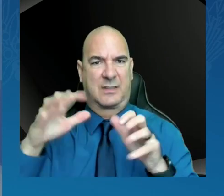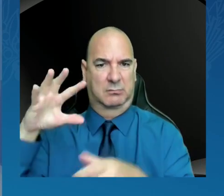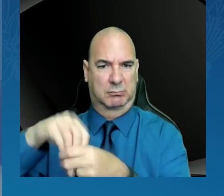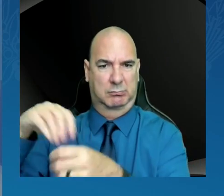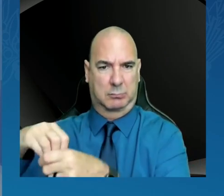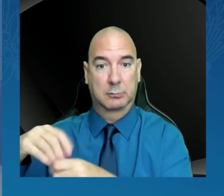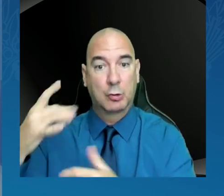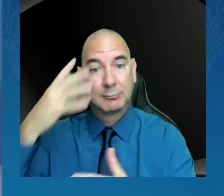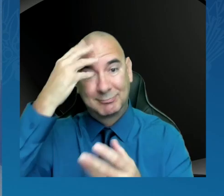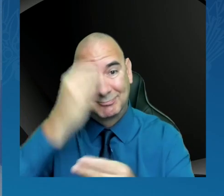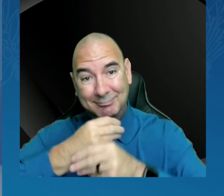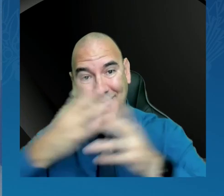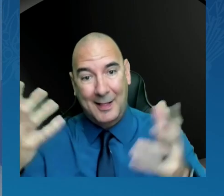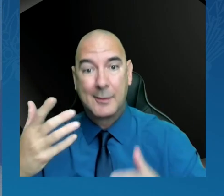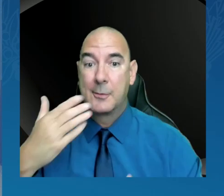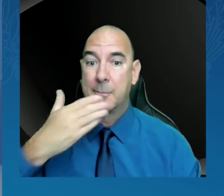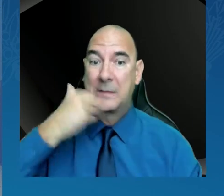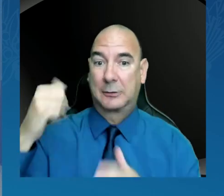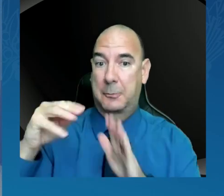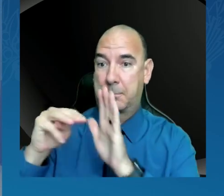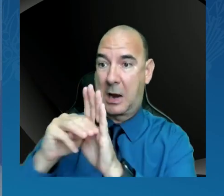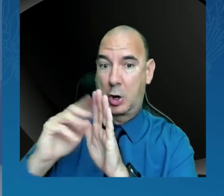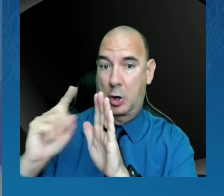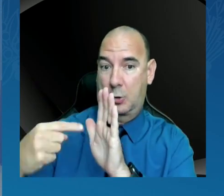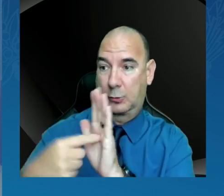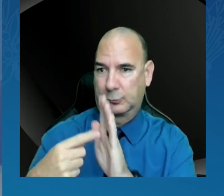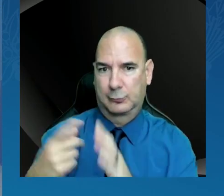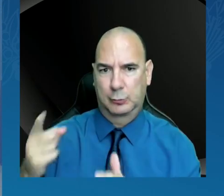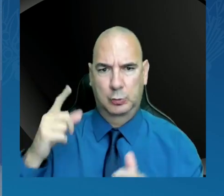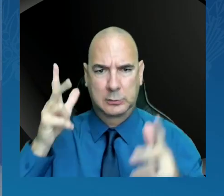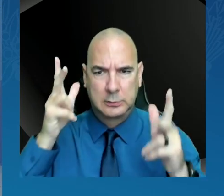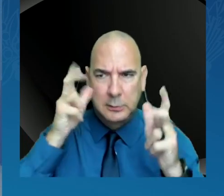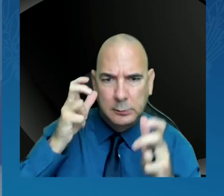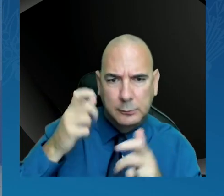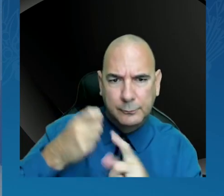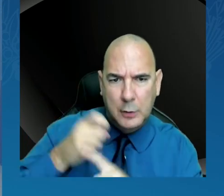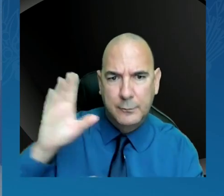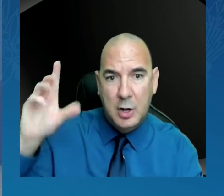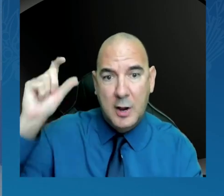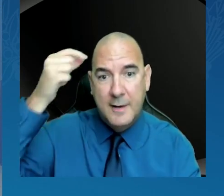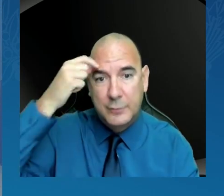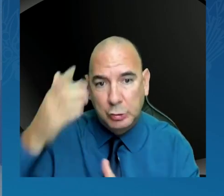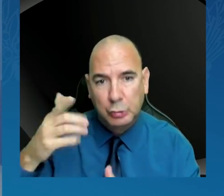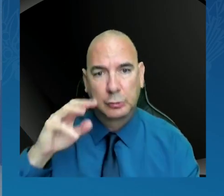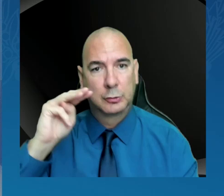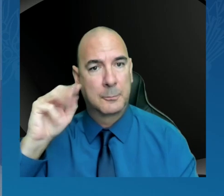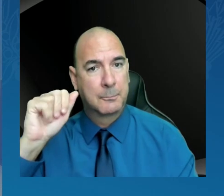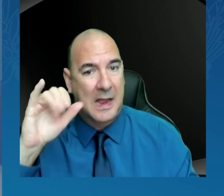that you can hear from, directly from the governors, mayors and county leaders who are leading them.